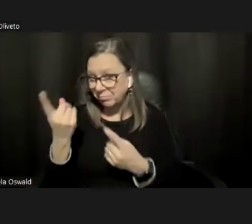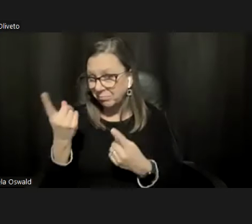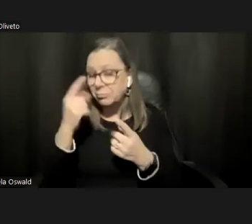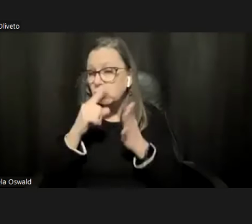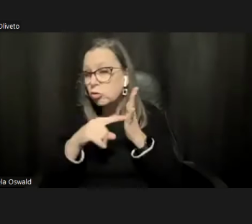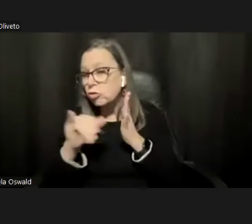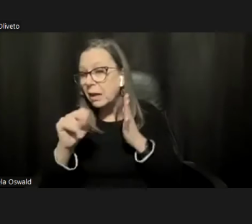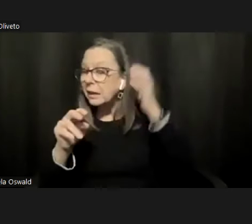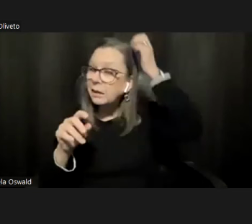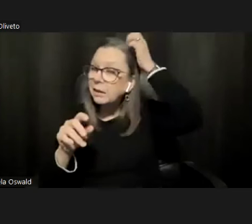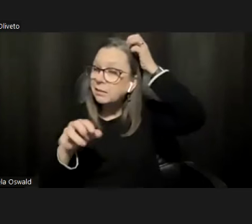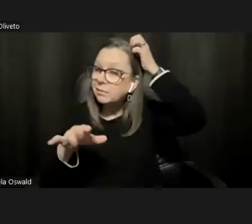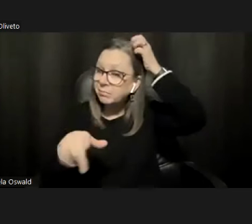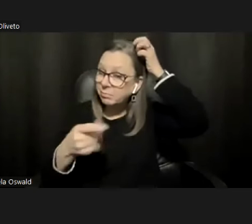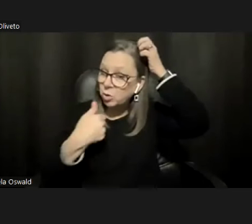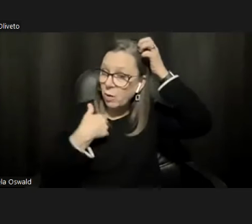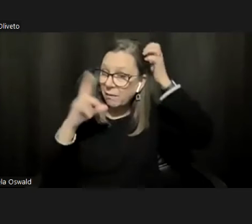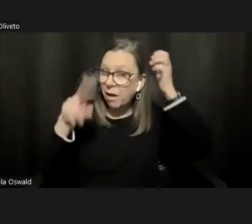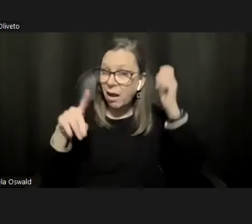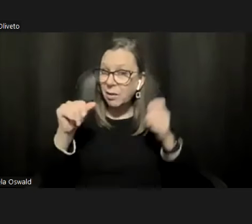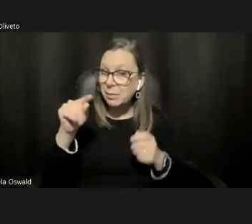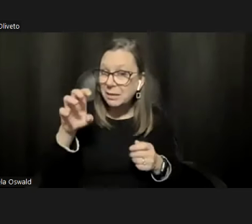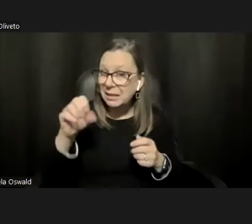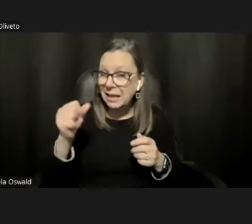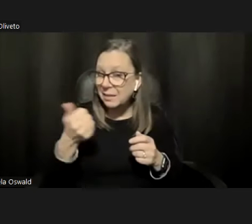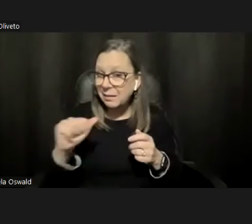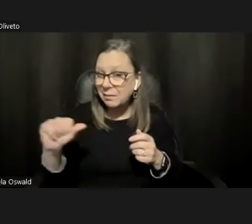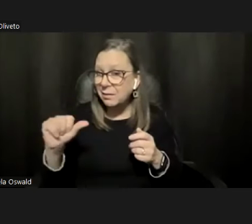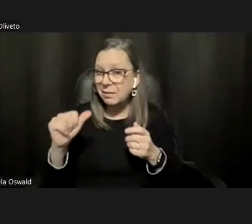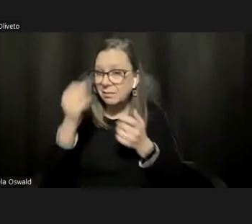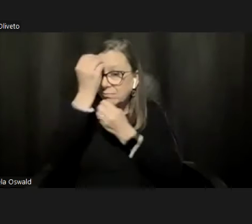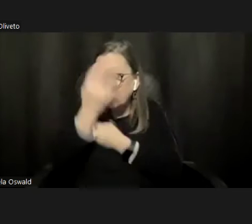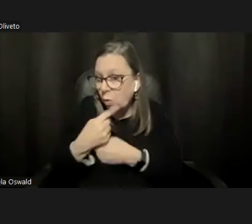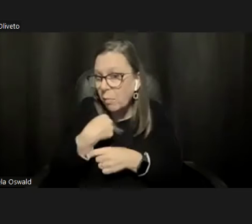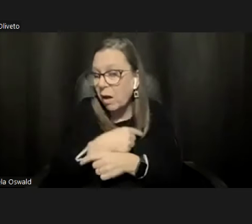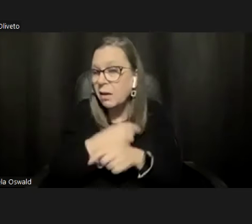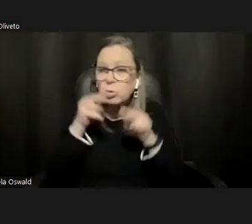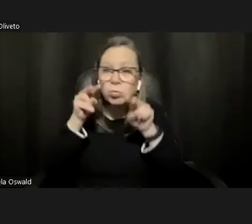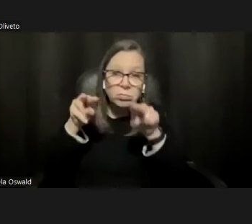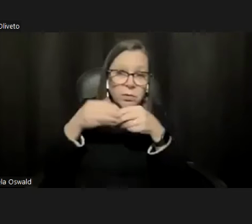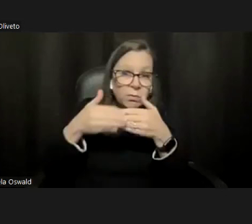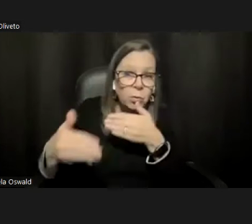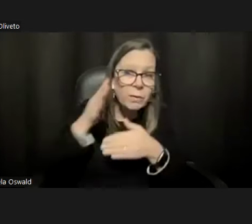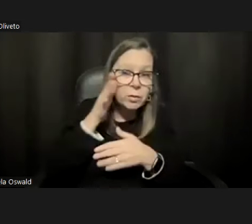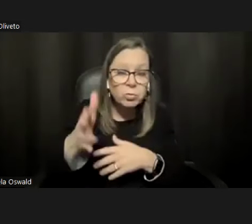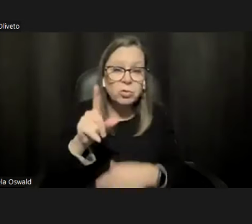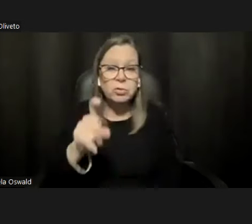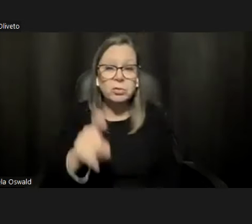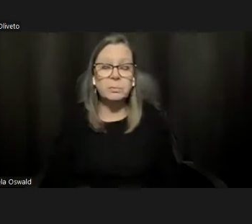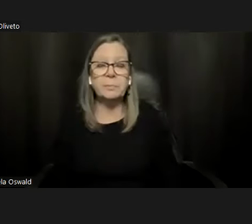you have any updates or anything for us to look out for in the future.